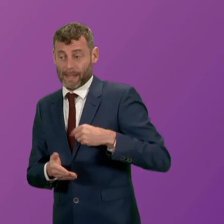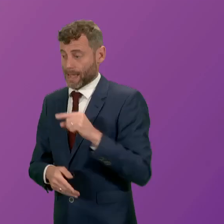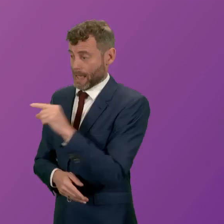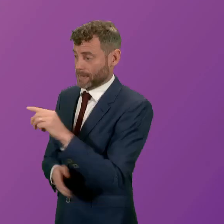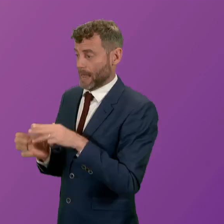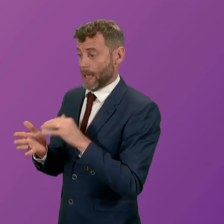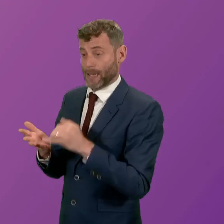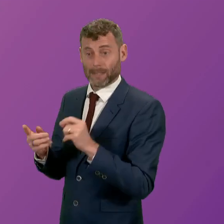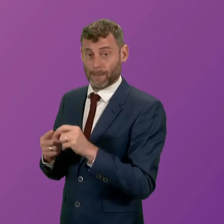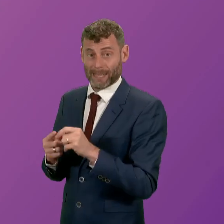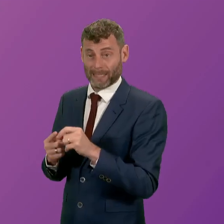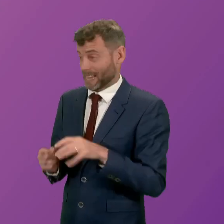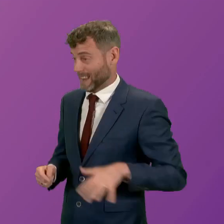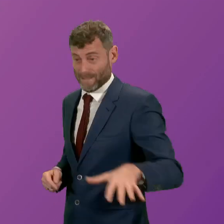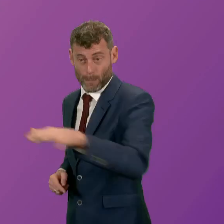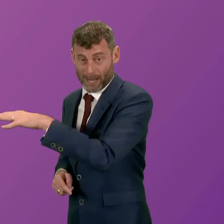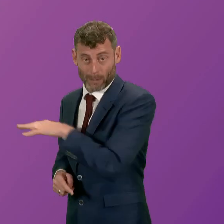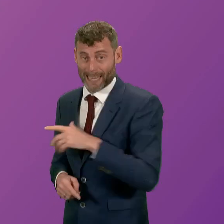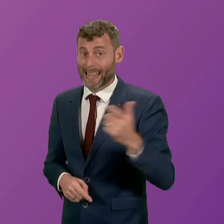as everybody else, apart from—